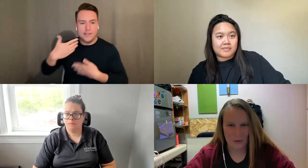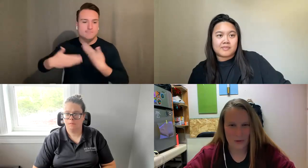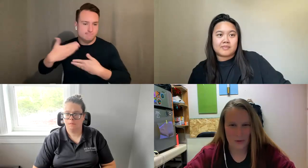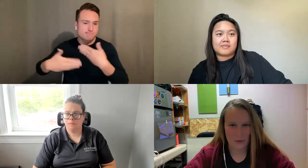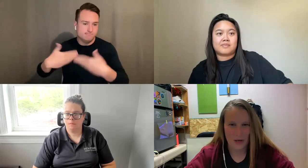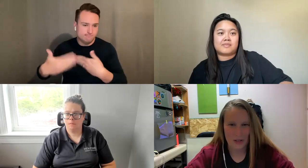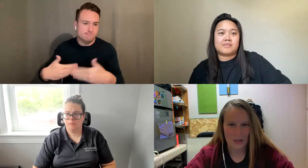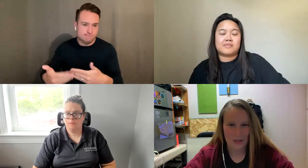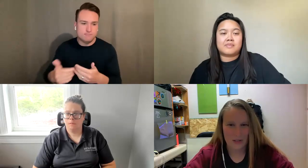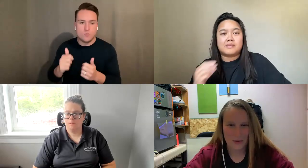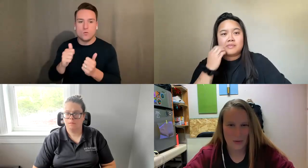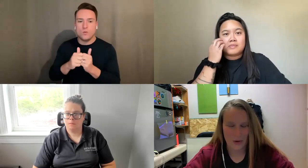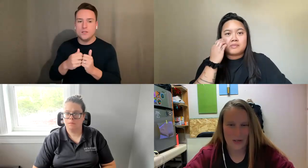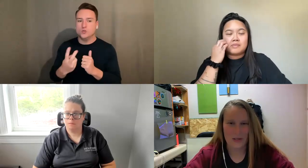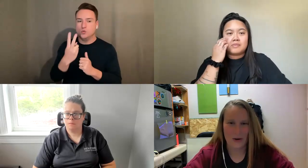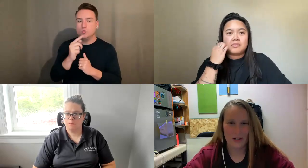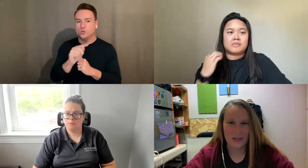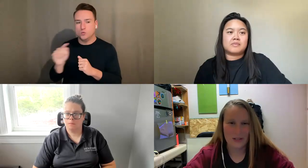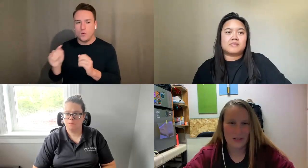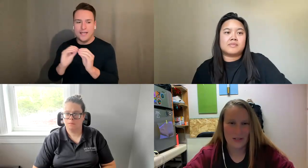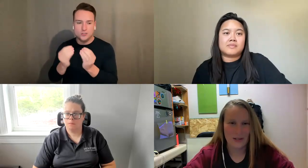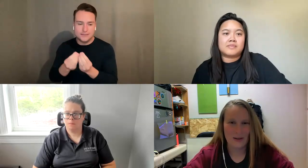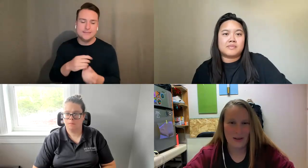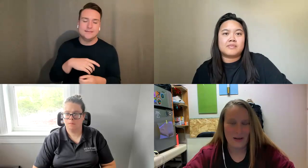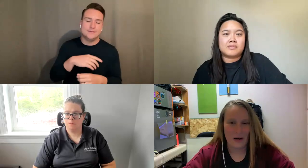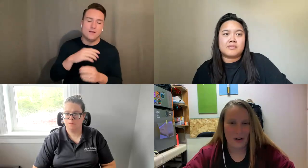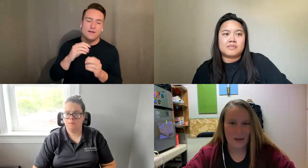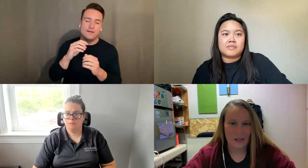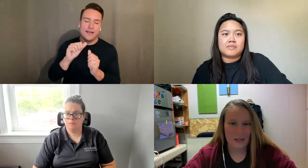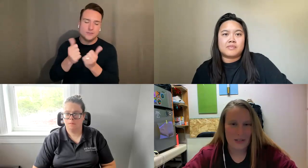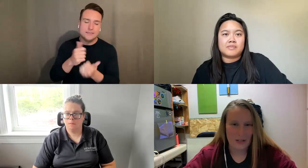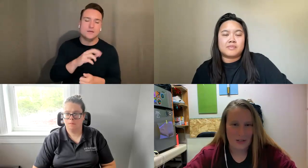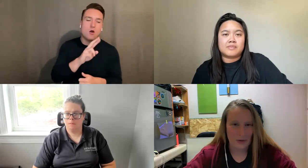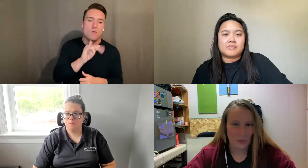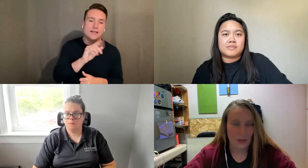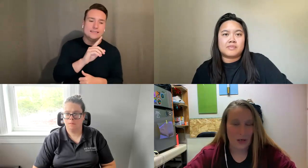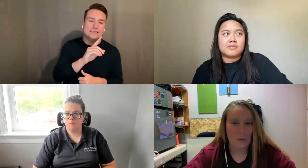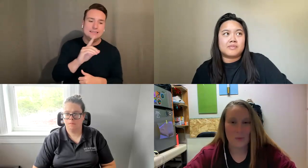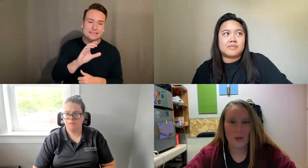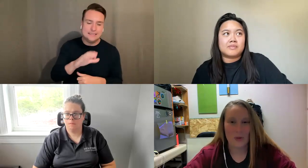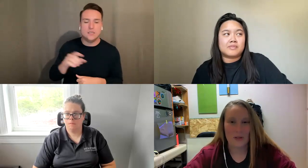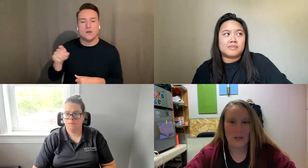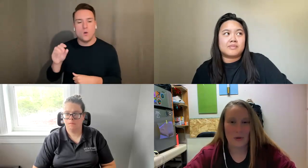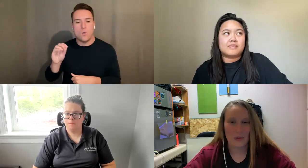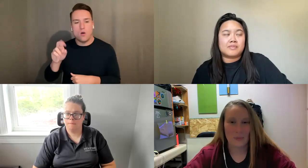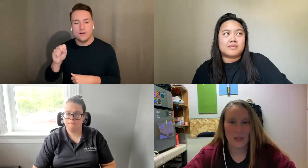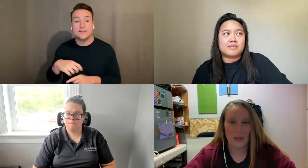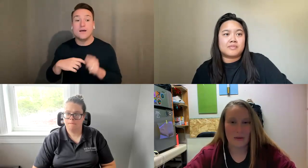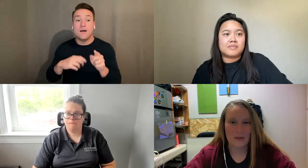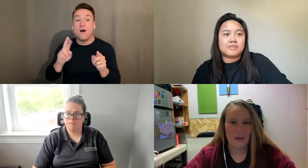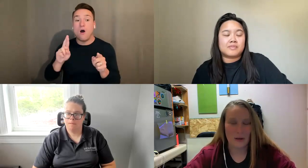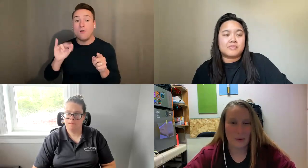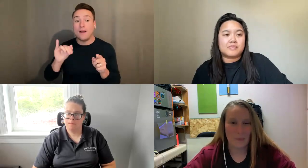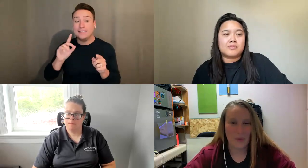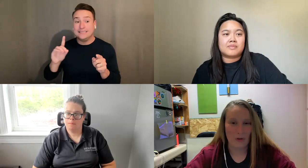With those two agencies, ORS and RIDDC, RIDDC still really helps me because they hold meetings